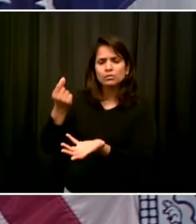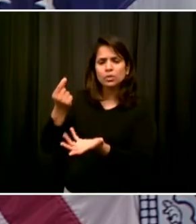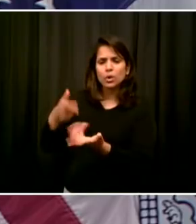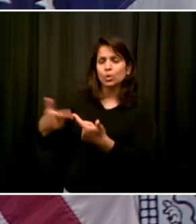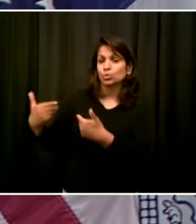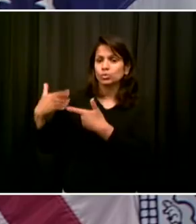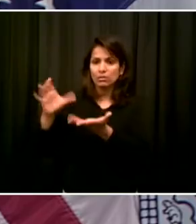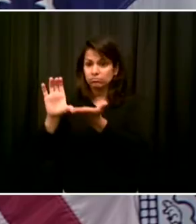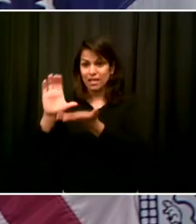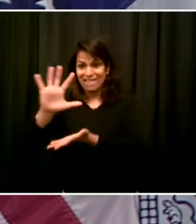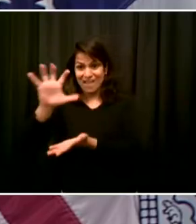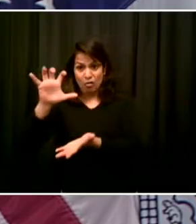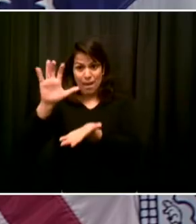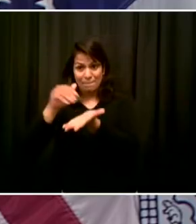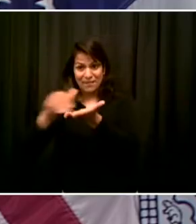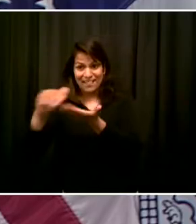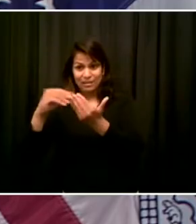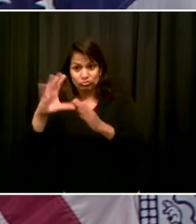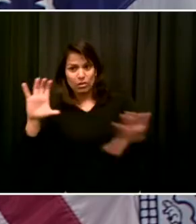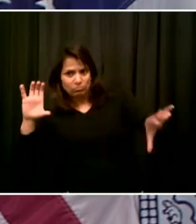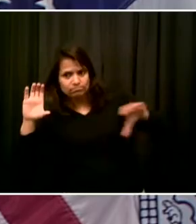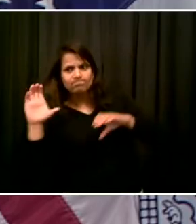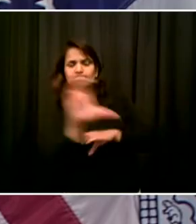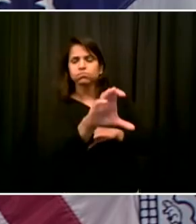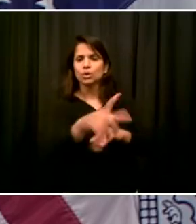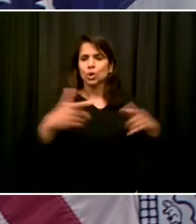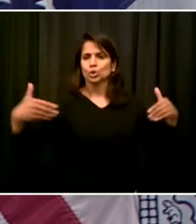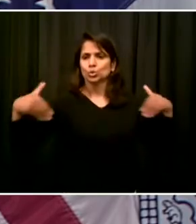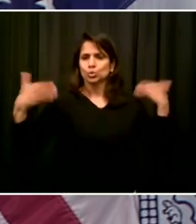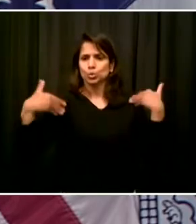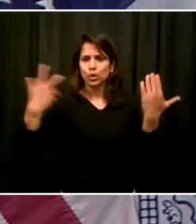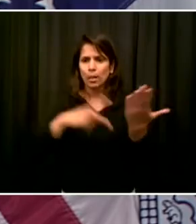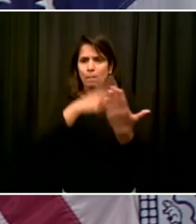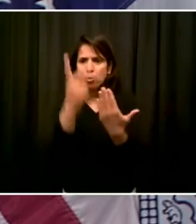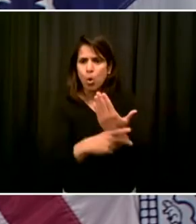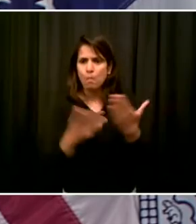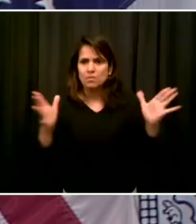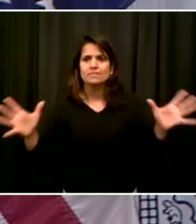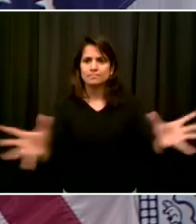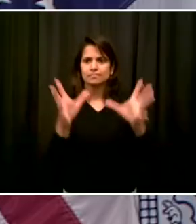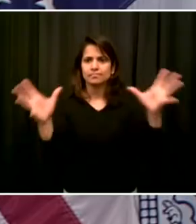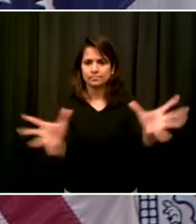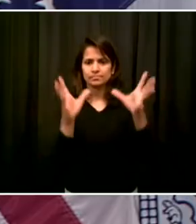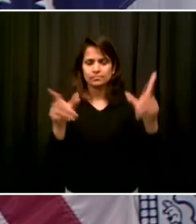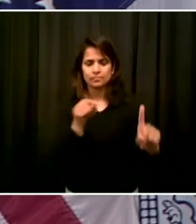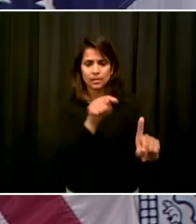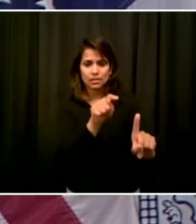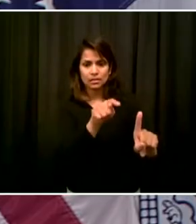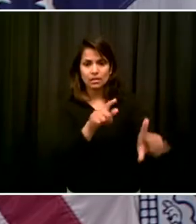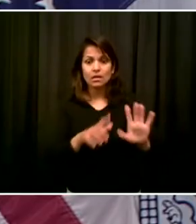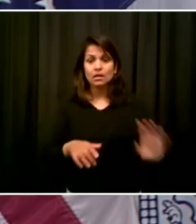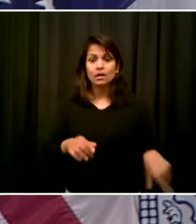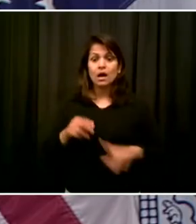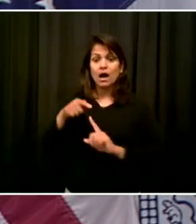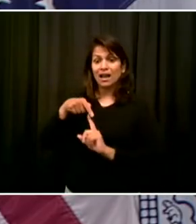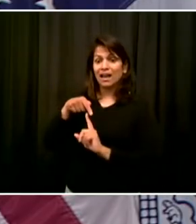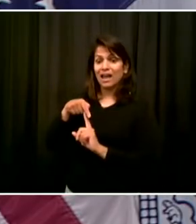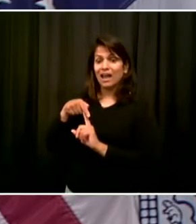BILLION GOING TO CREATE YOU CENTERS AND RECREATION PROGRAMS AND BRDOABD ANACCESS FOR RESIDENTS,